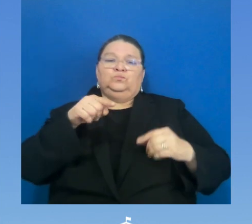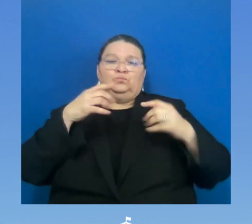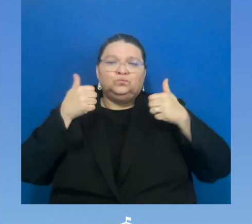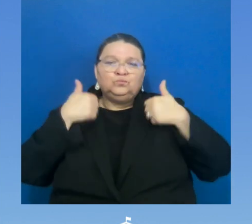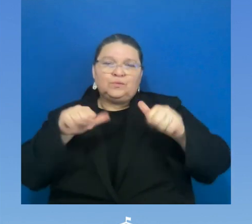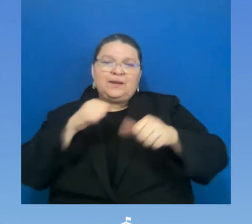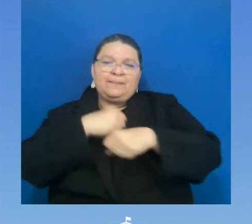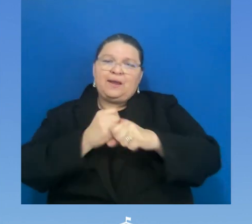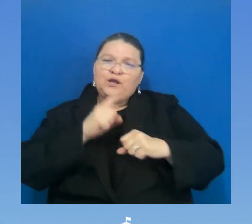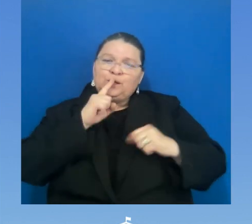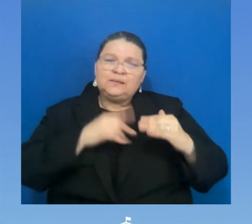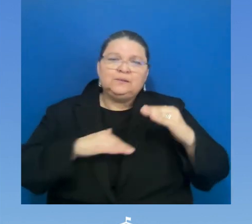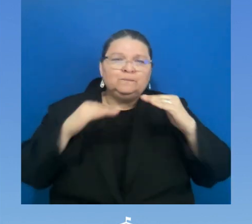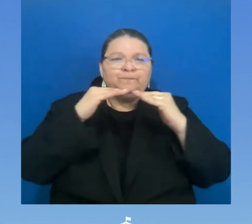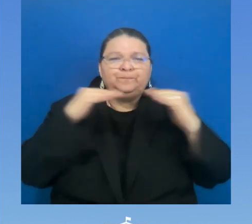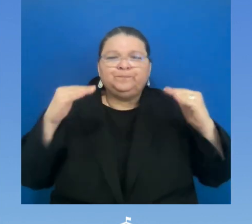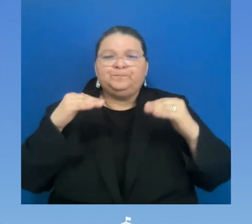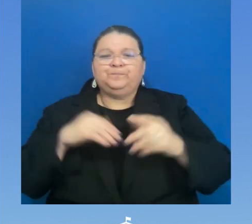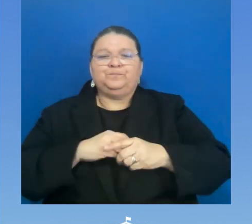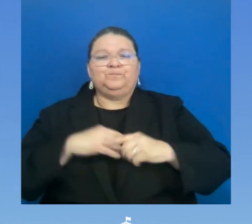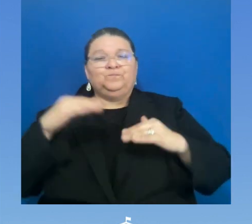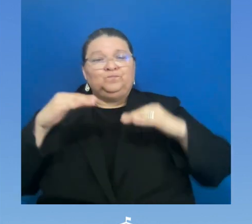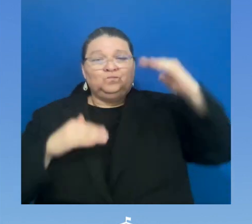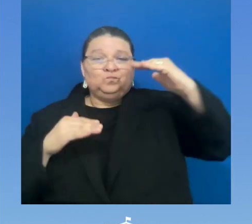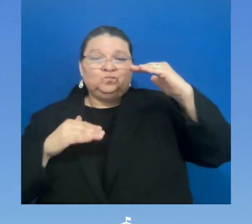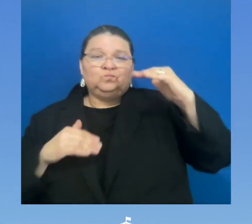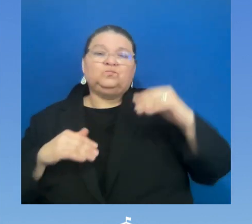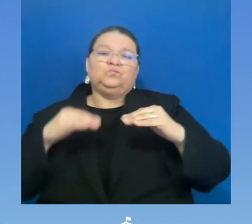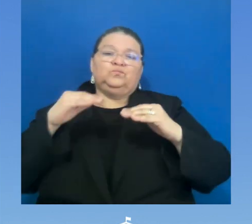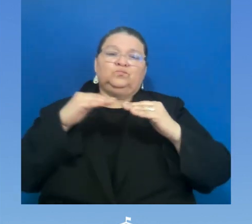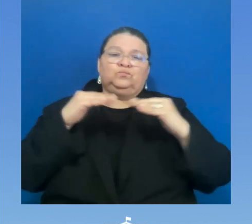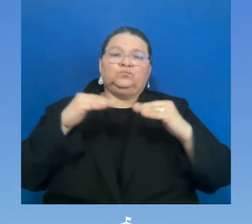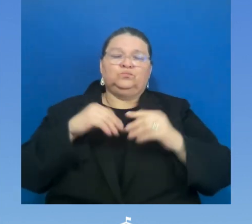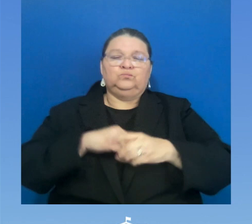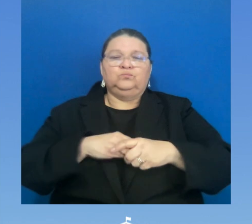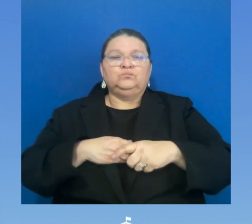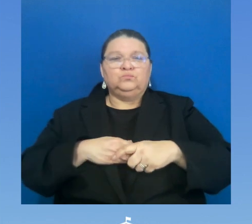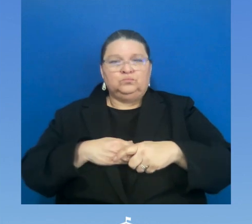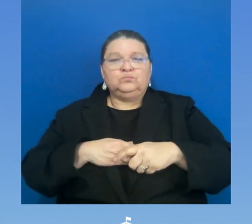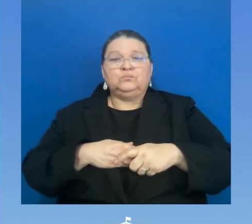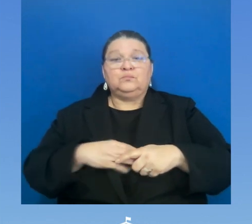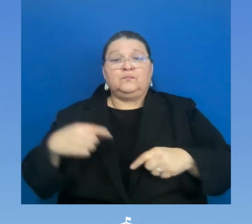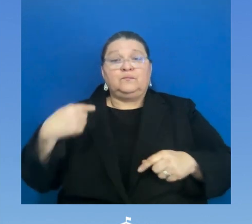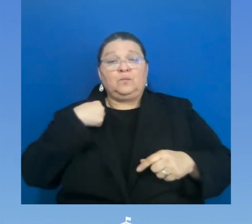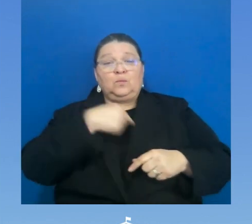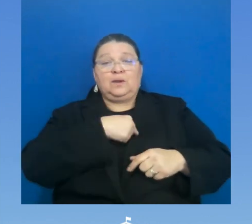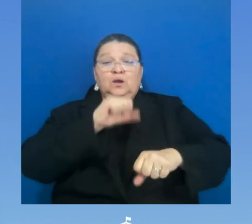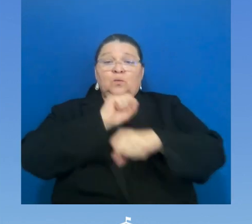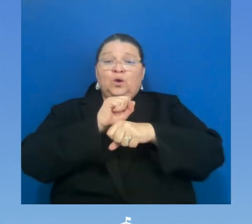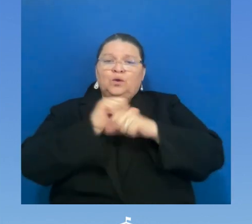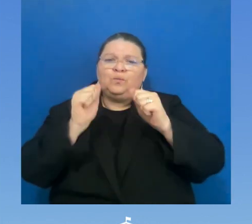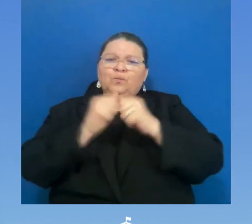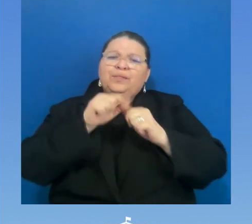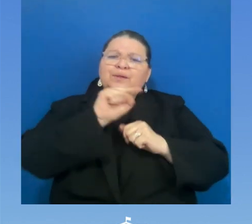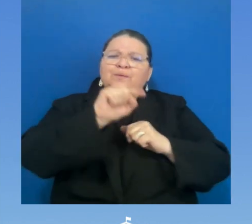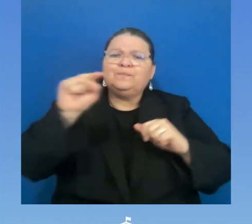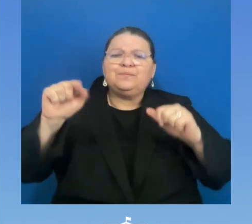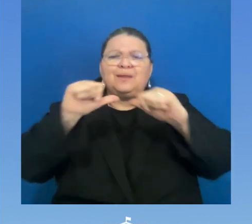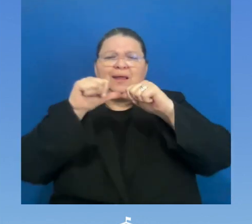We're collaborating with agencies to have to evaluate our practices. We're implementing pay discrimination prevention tools in line